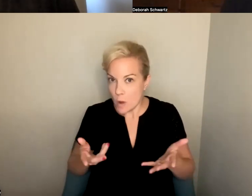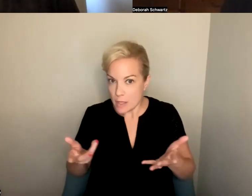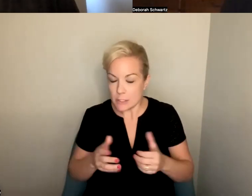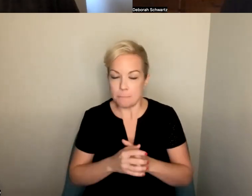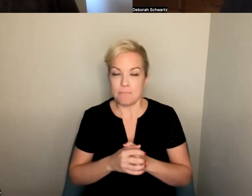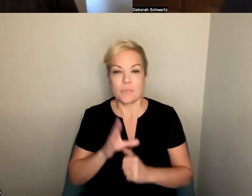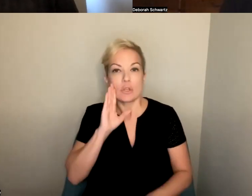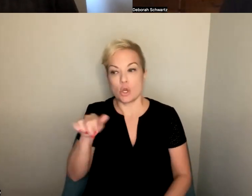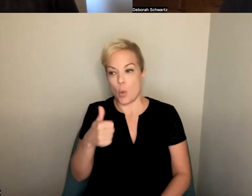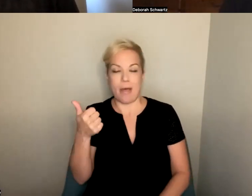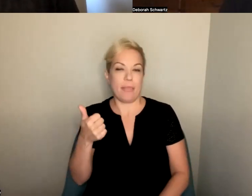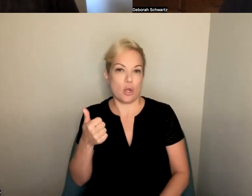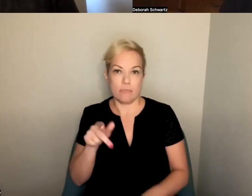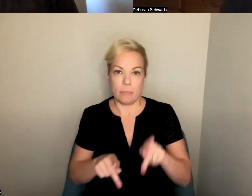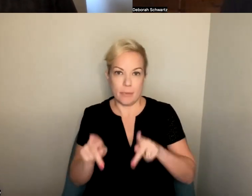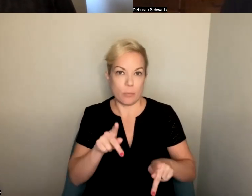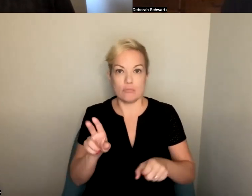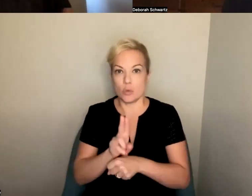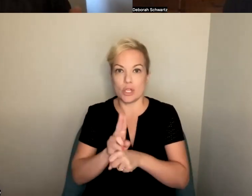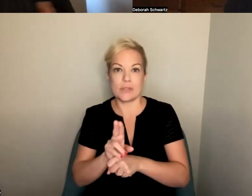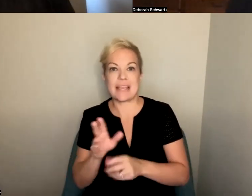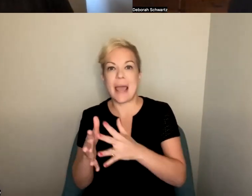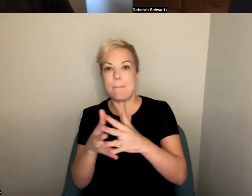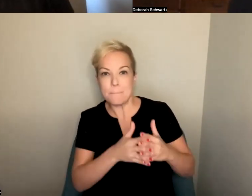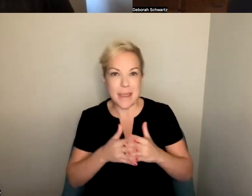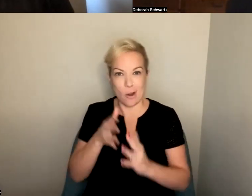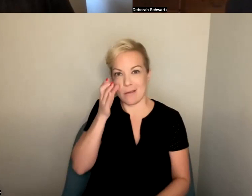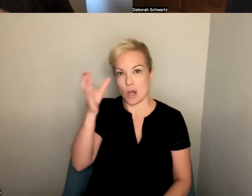were doing this work were using Western Concepts so they have witches and warlocks in the stories